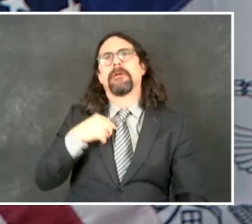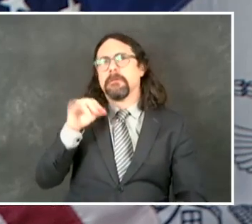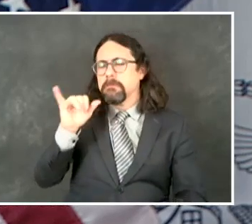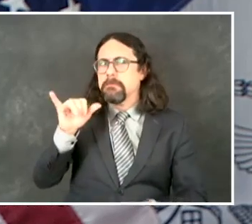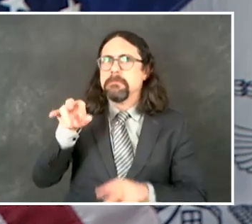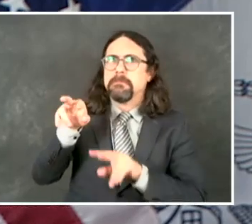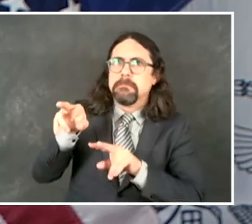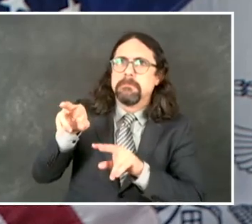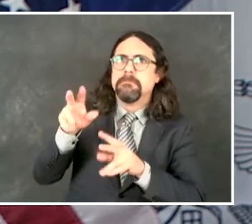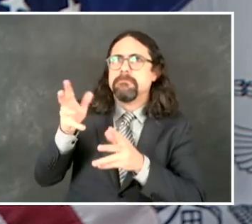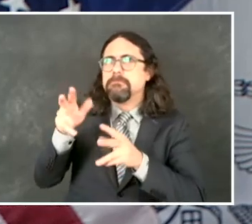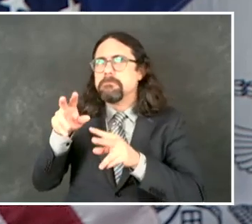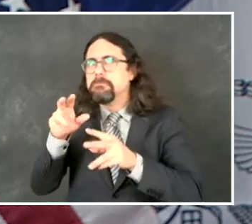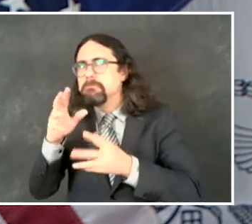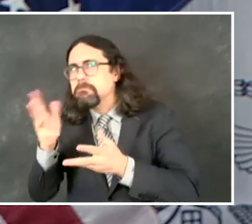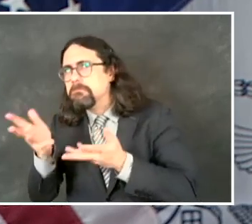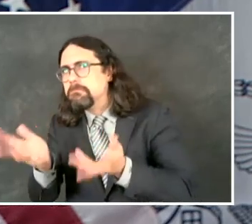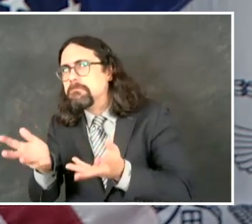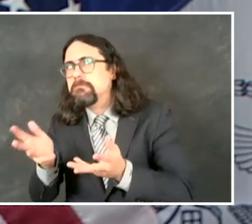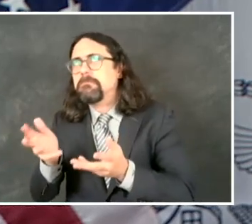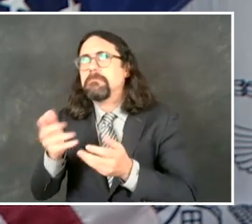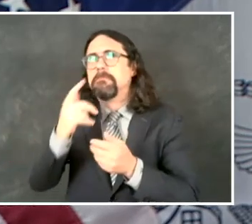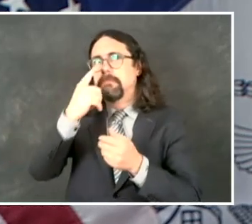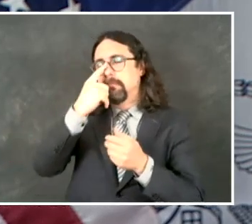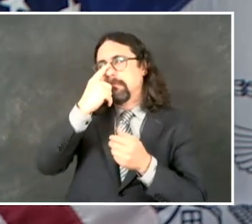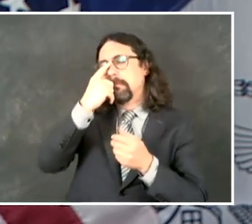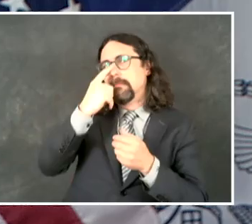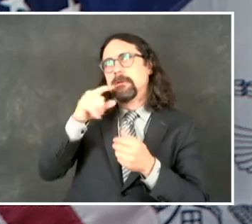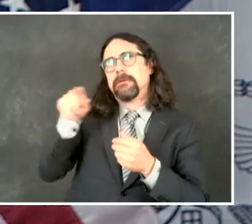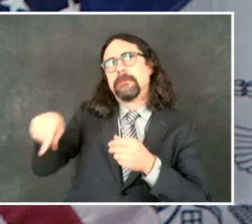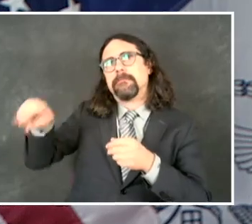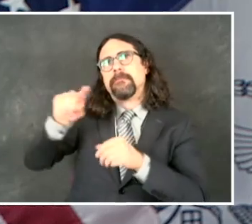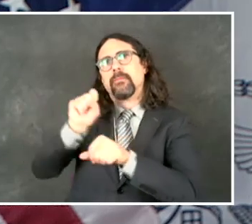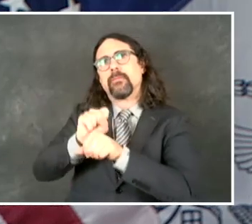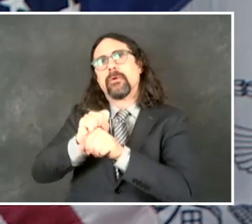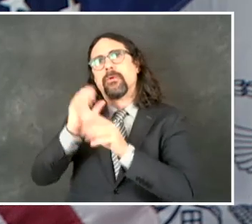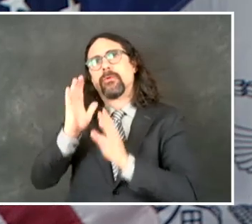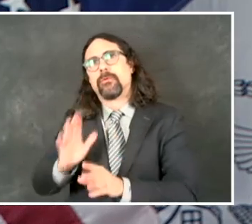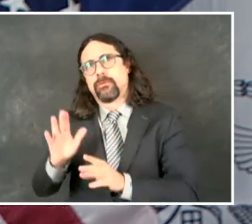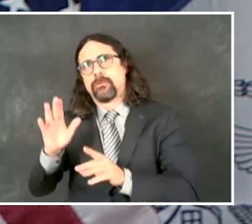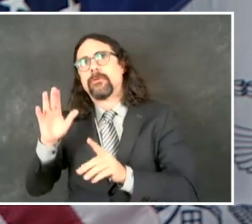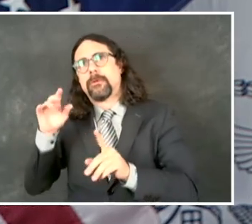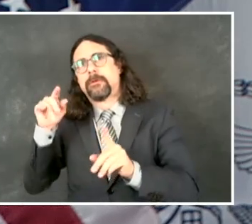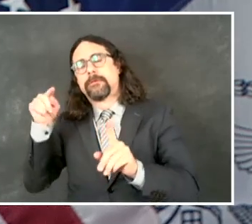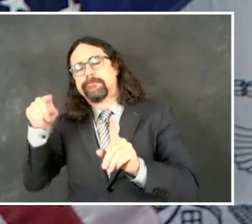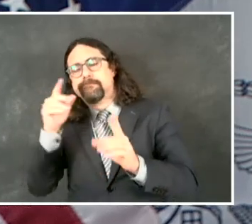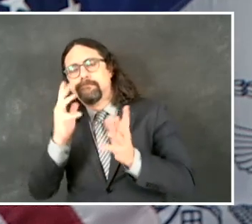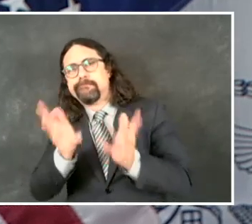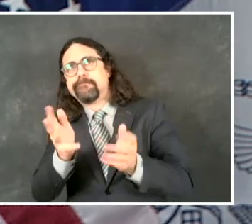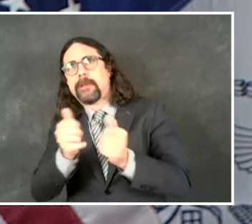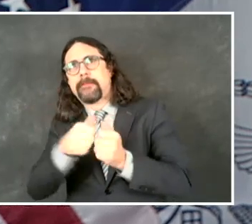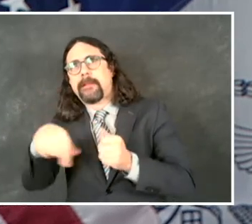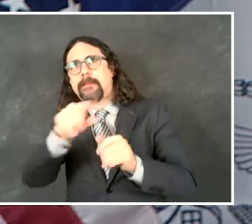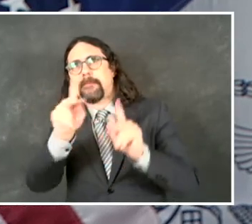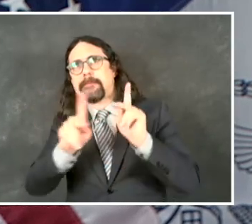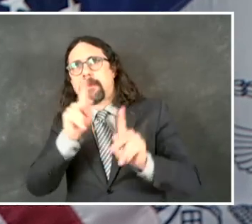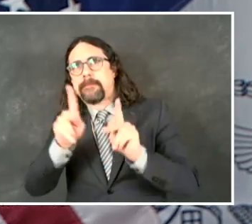GIVING PEOPLE ANSWERS, HELIPNG THEM GET CLARITY, FIGURE OUT WHAT THEY'RE GOING TO DO NEXT BASED ON RESULTS OF THE TEST. MAKING A LOT MORE